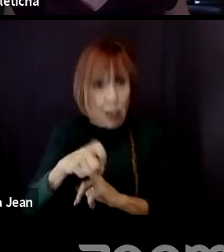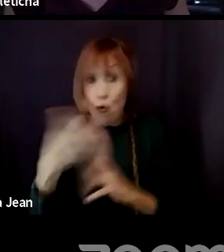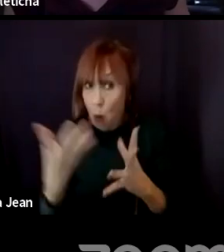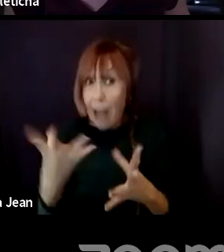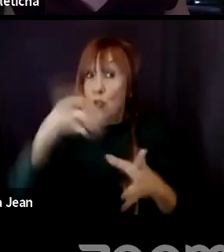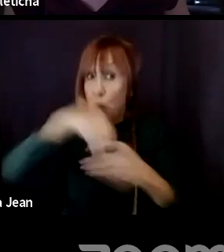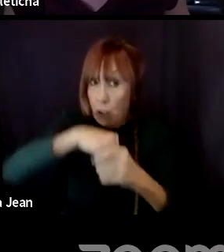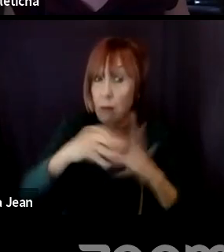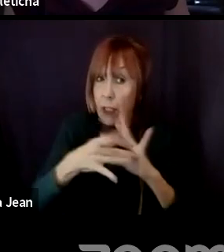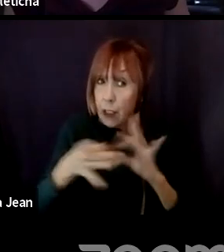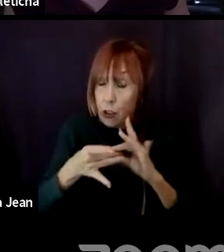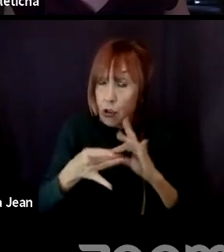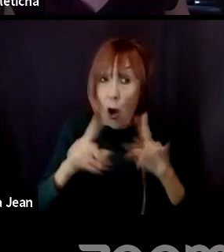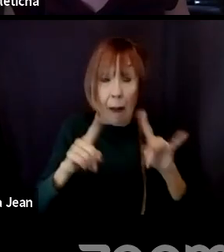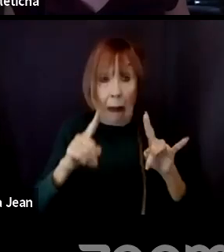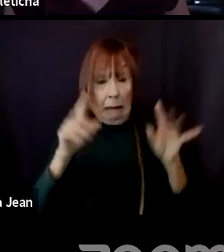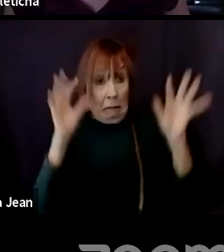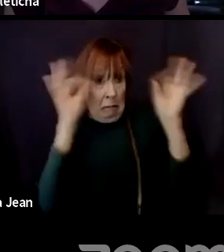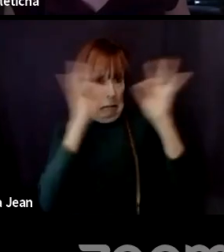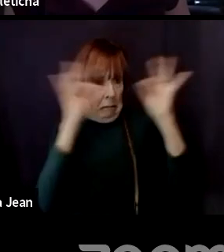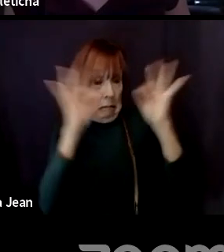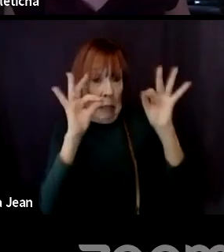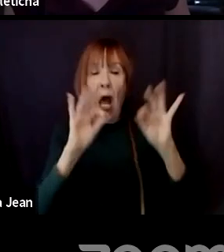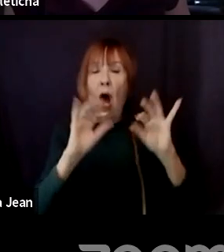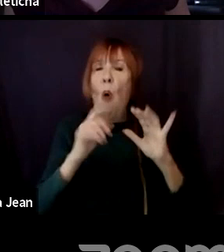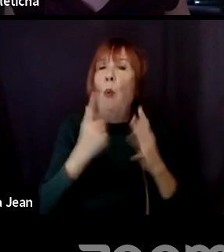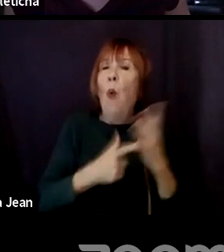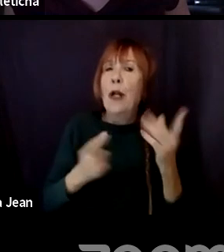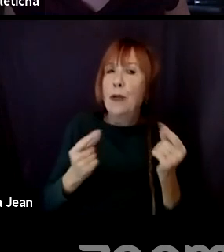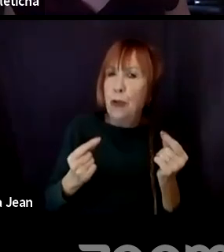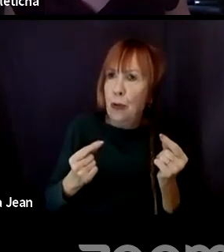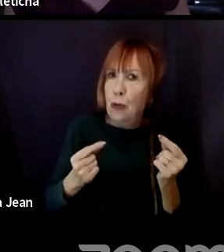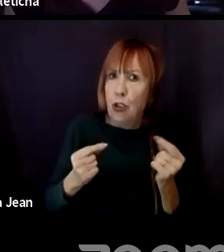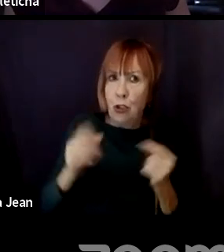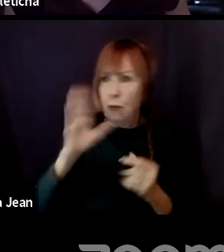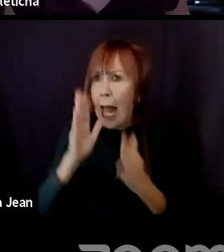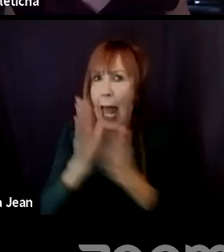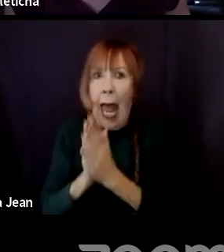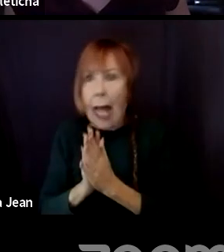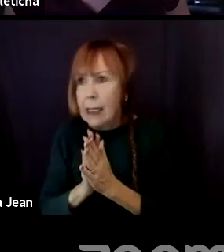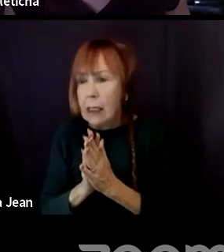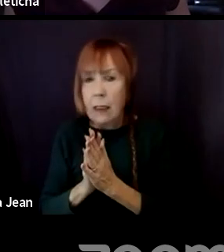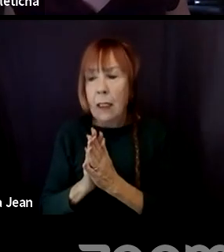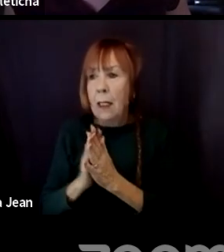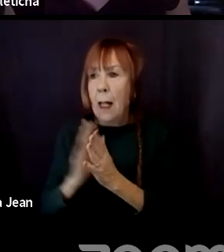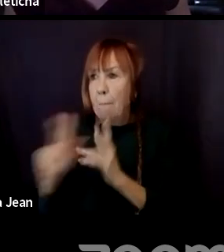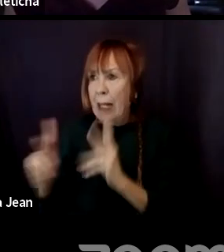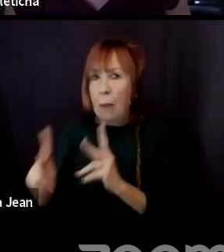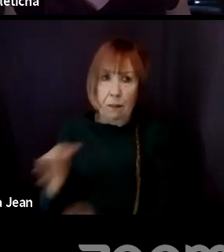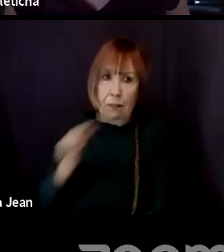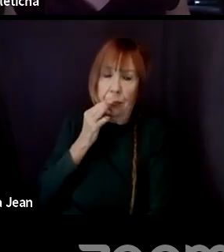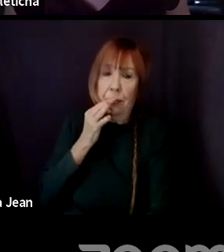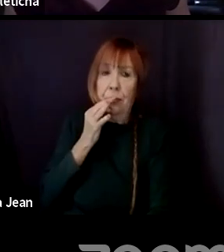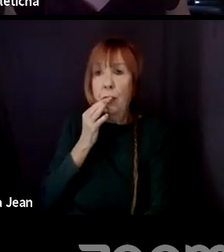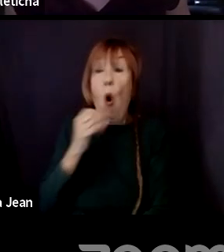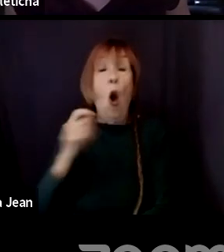Do you seek out specific readers that is like look, I know this person is a forensic specialist,